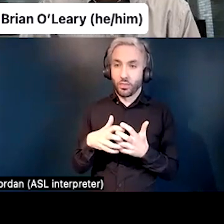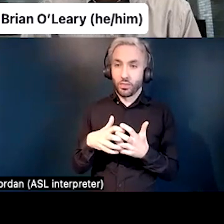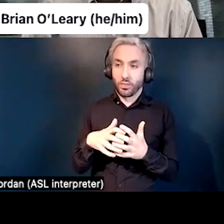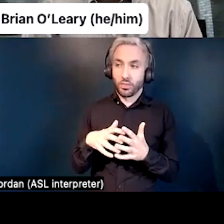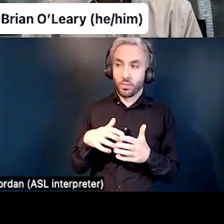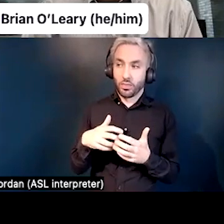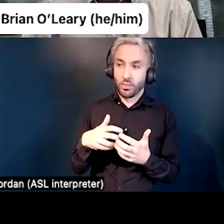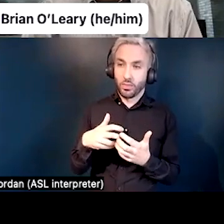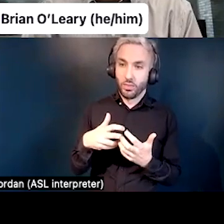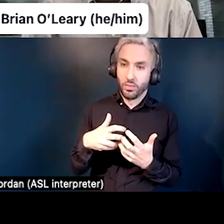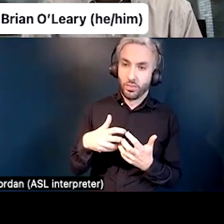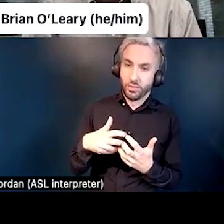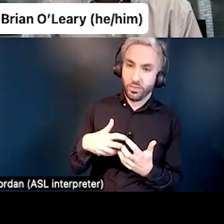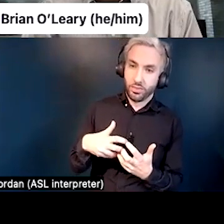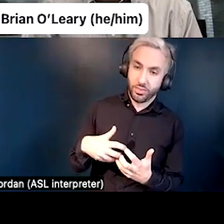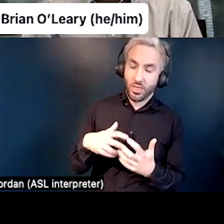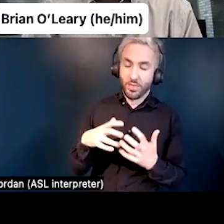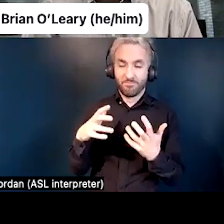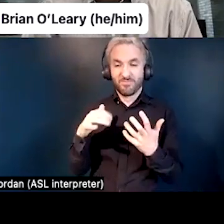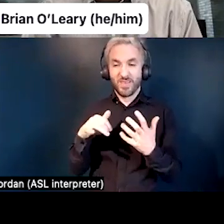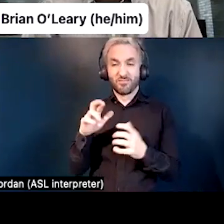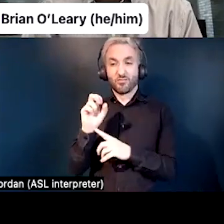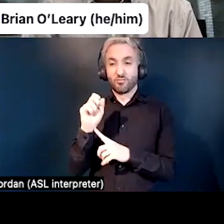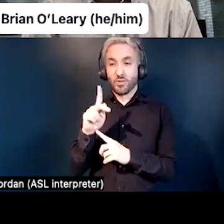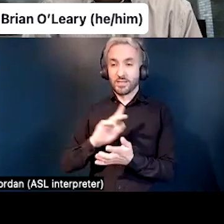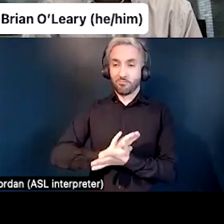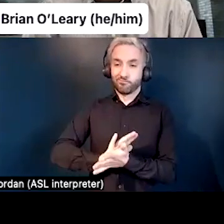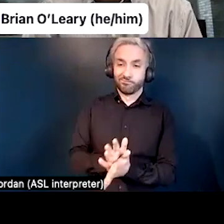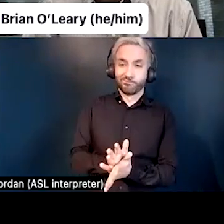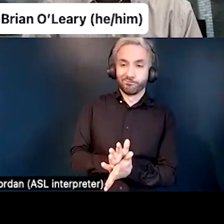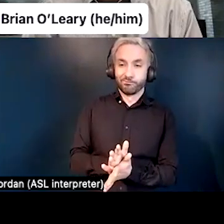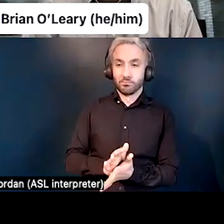this opportunity, and this is probably the message more than anything else, that there's